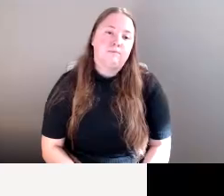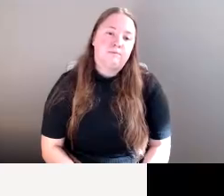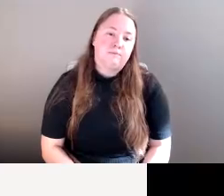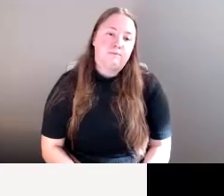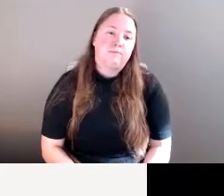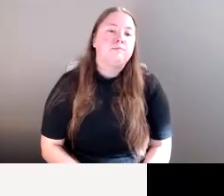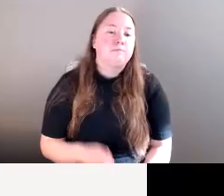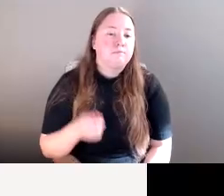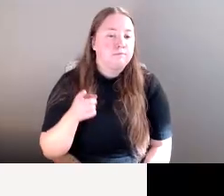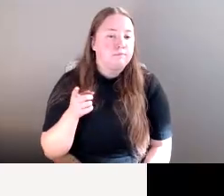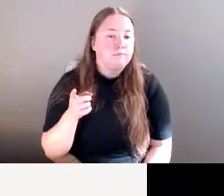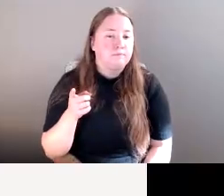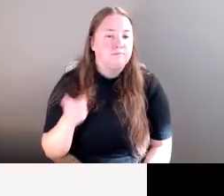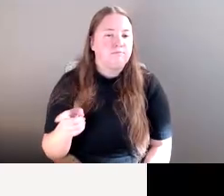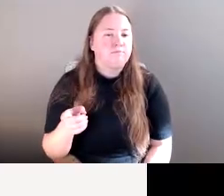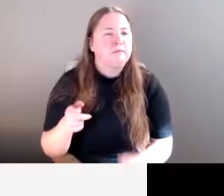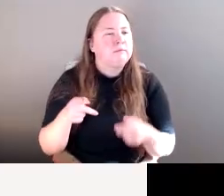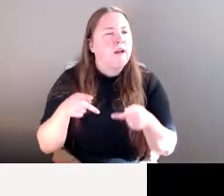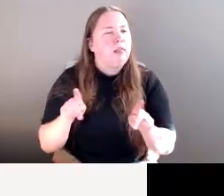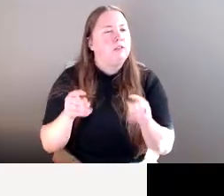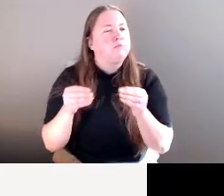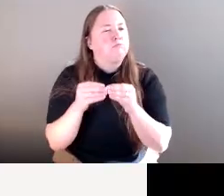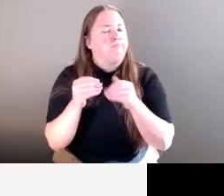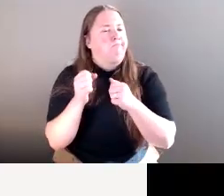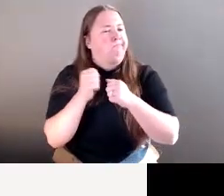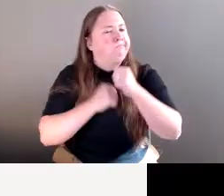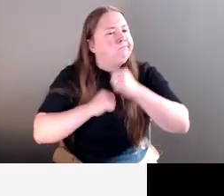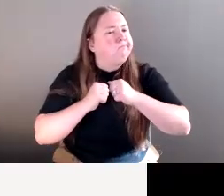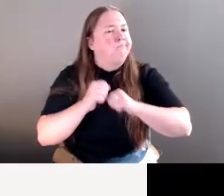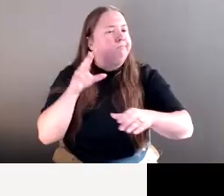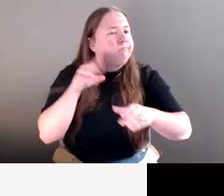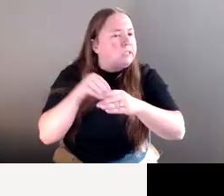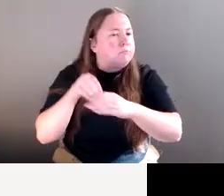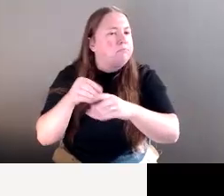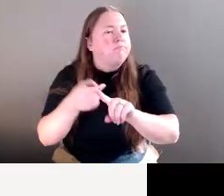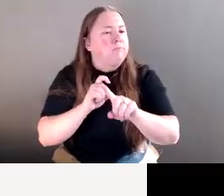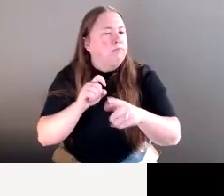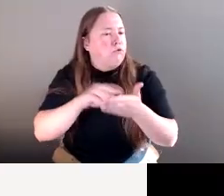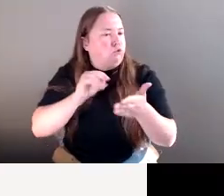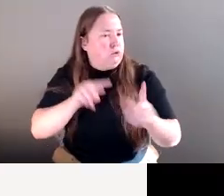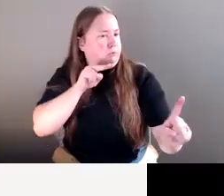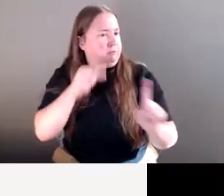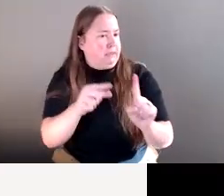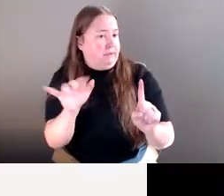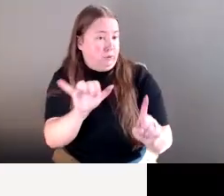more structured participants and participation from the student perspective as well, too.